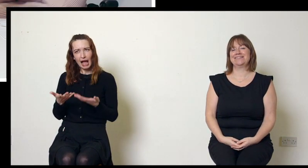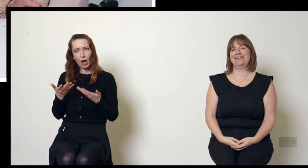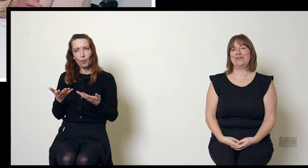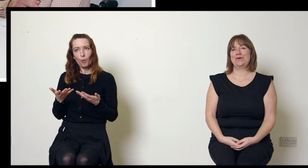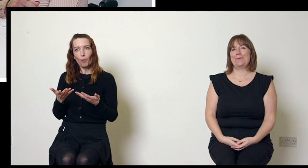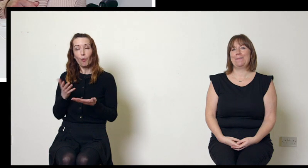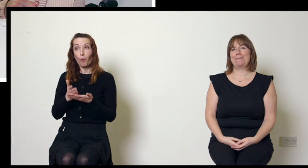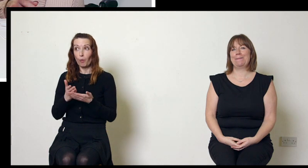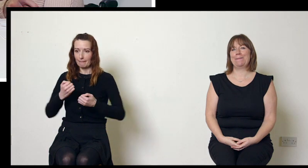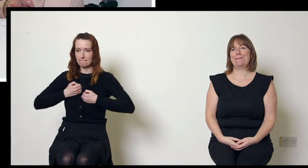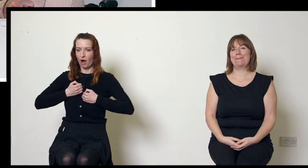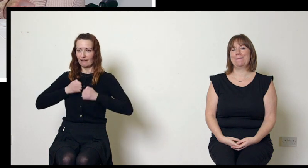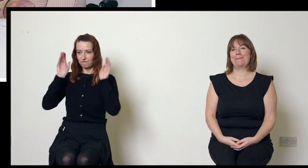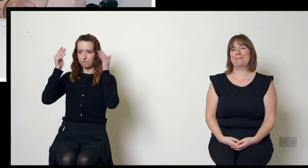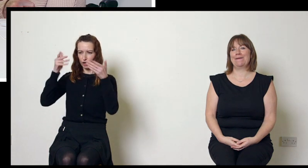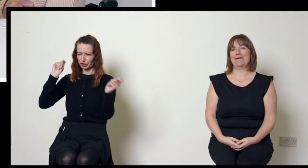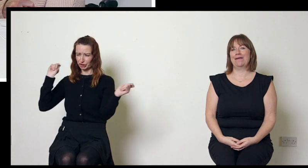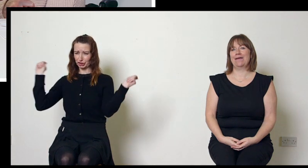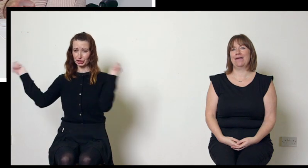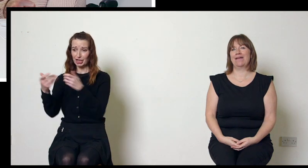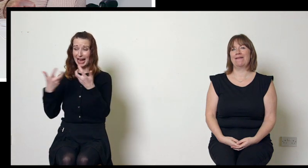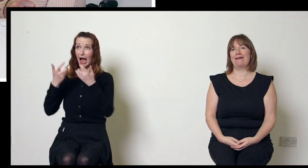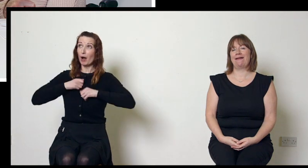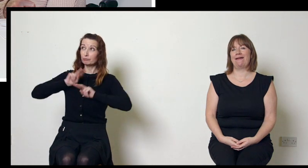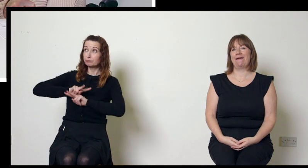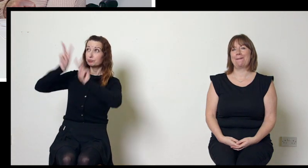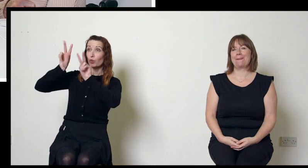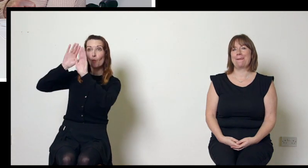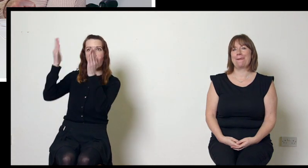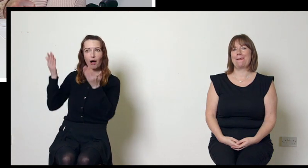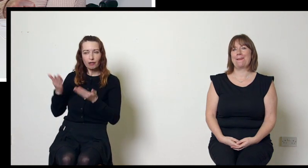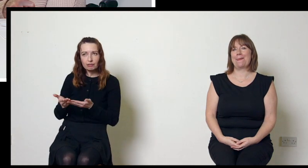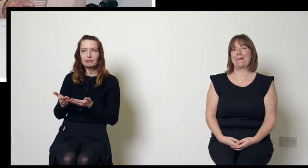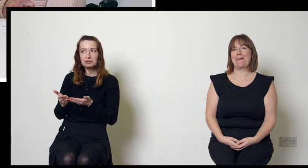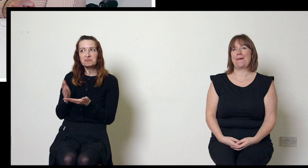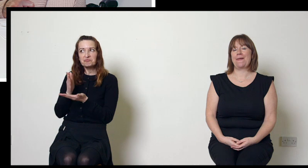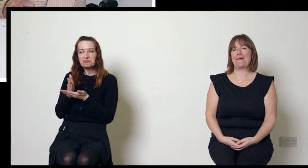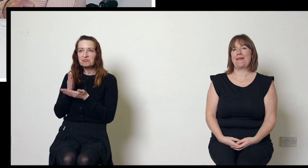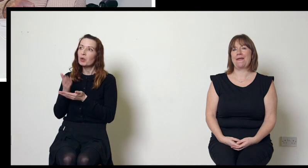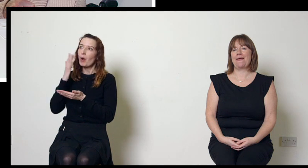it's changed my whole focus in the way I see the world, but particularly when I'm going and producing